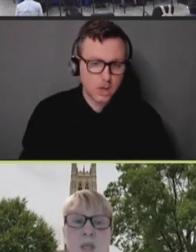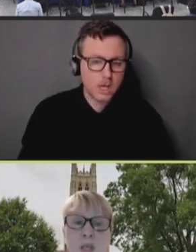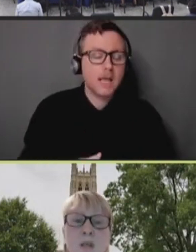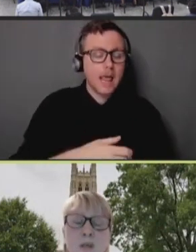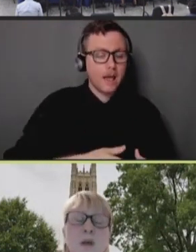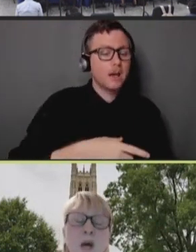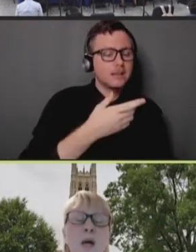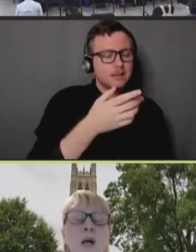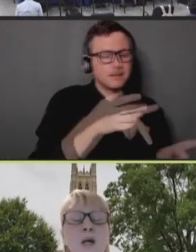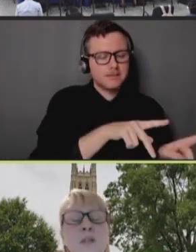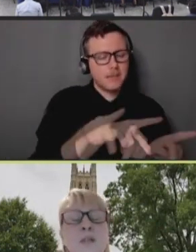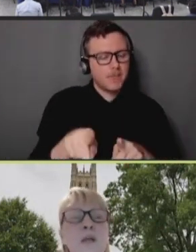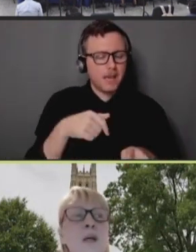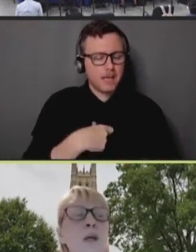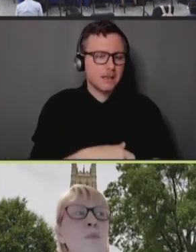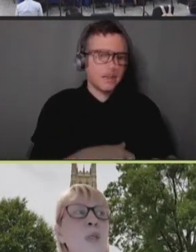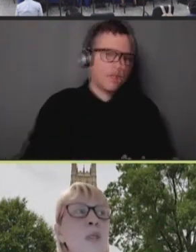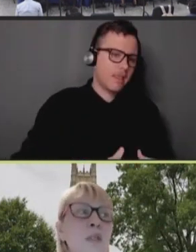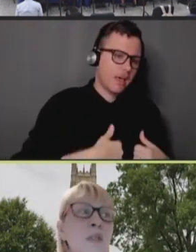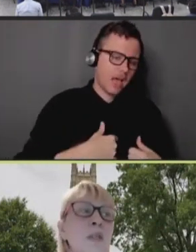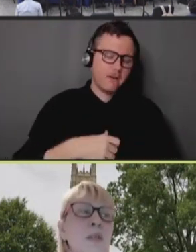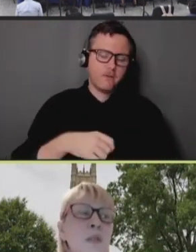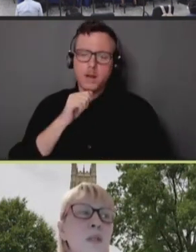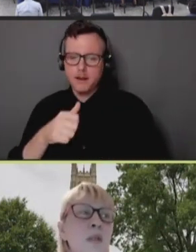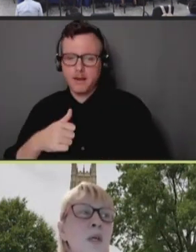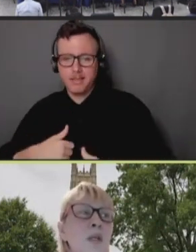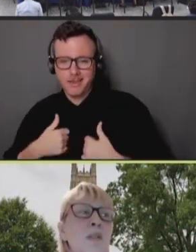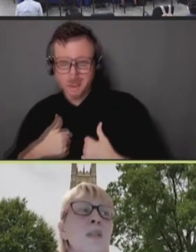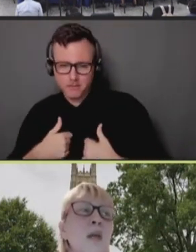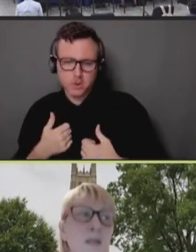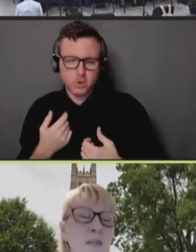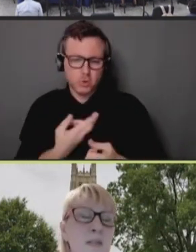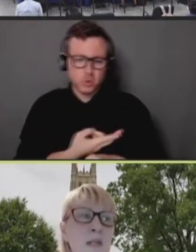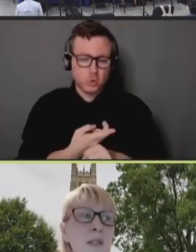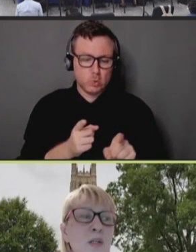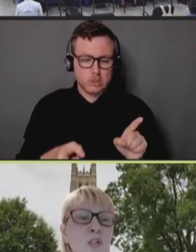vaccines. I mean, it's still discussed in the literature.